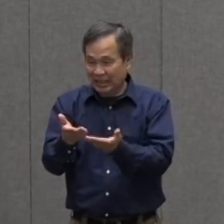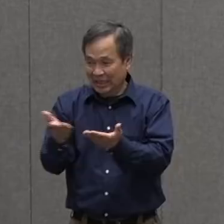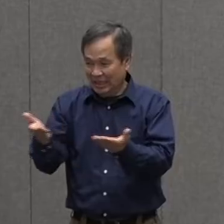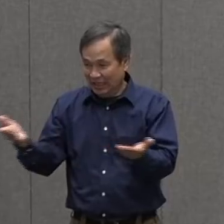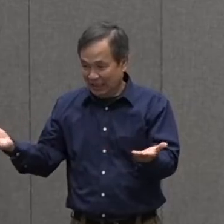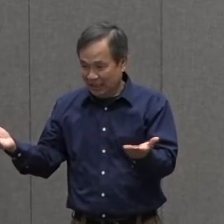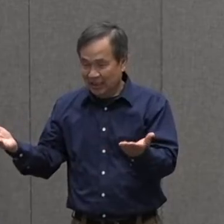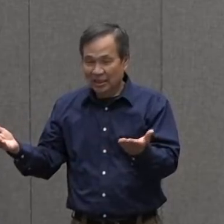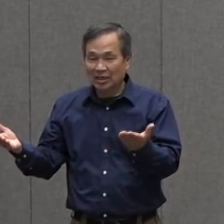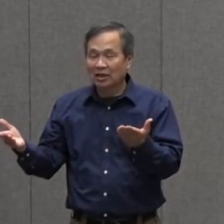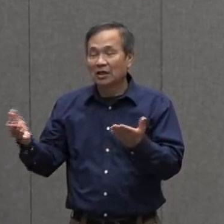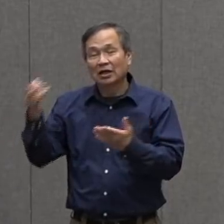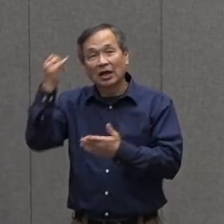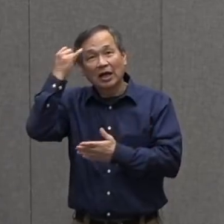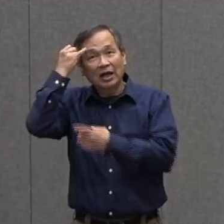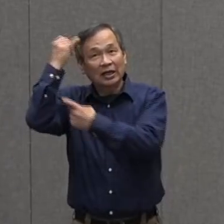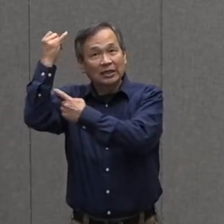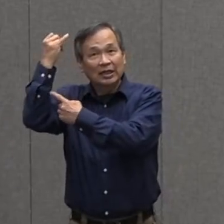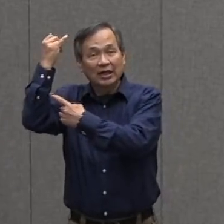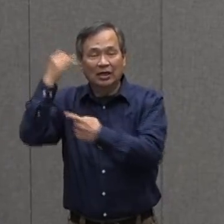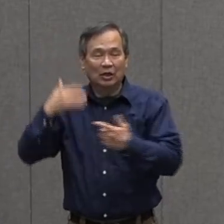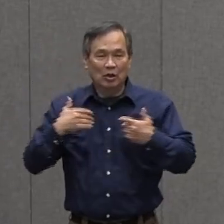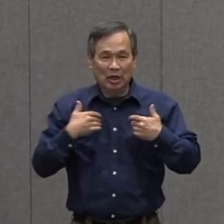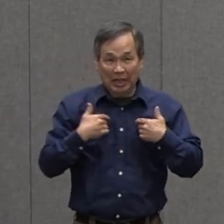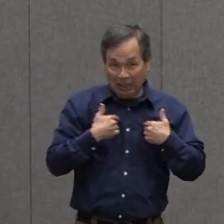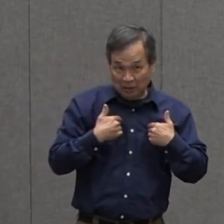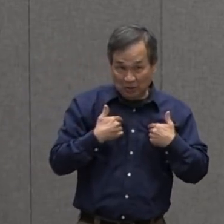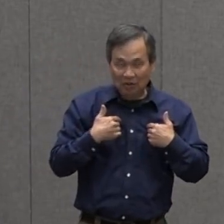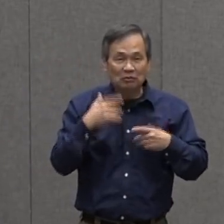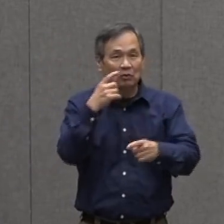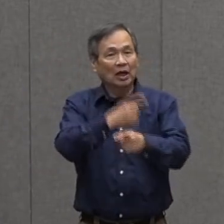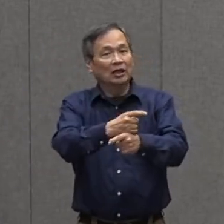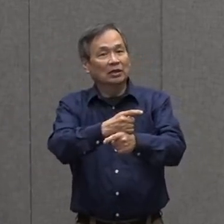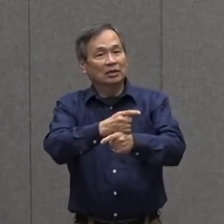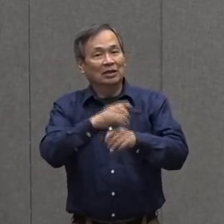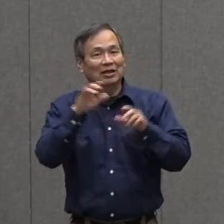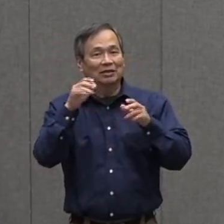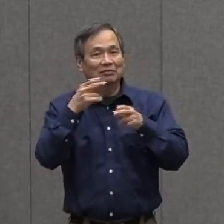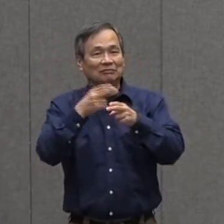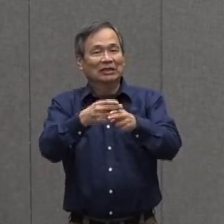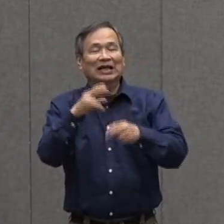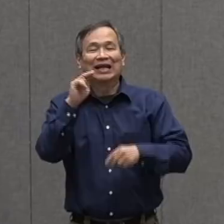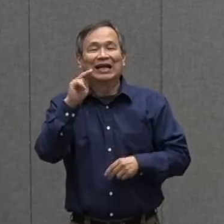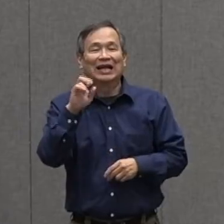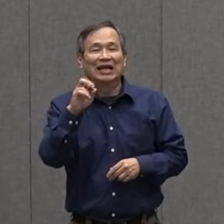an idea or an animal you are absolutely right. Good job, you're so smart,